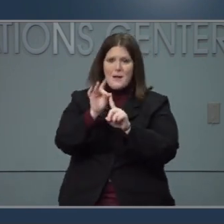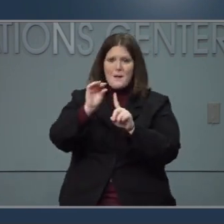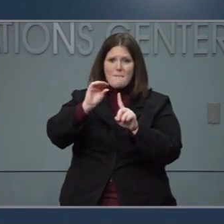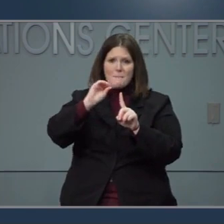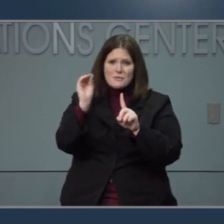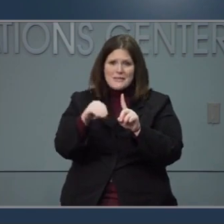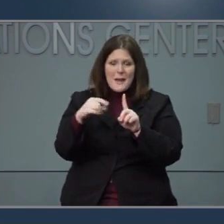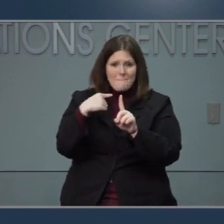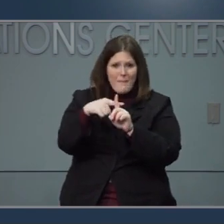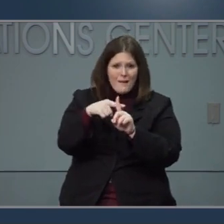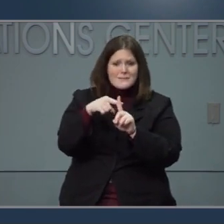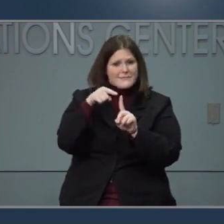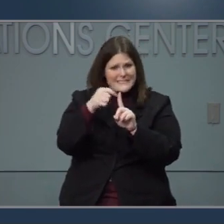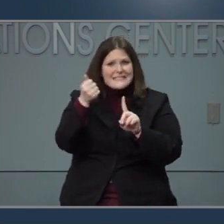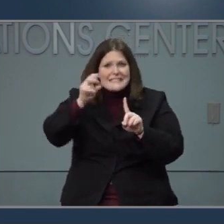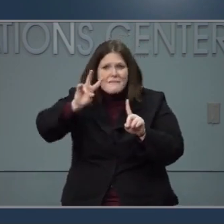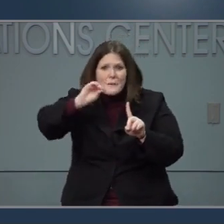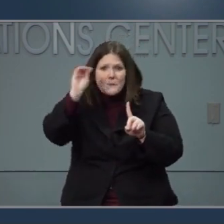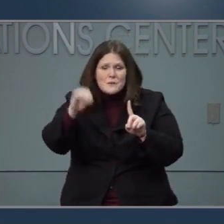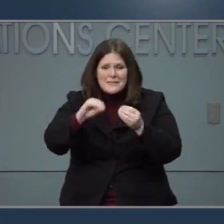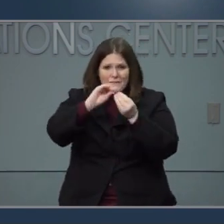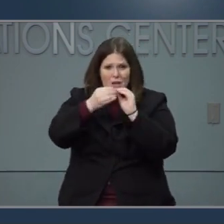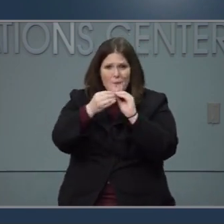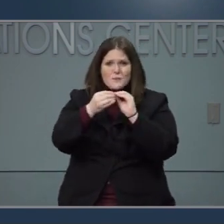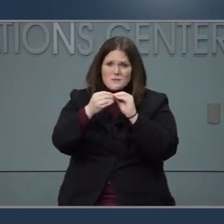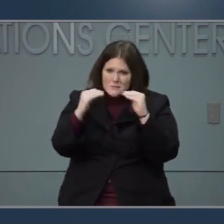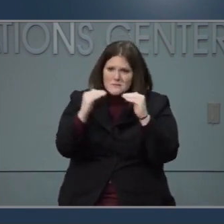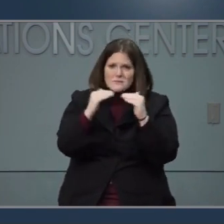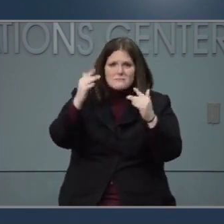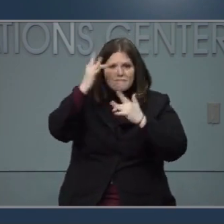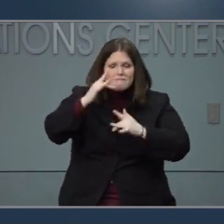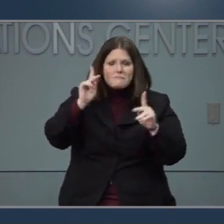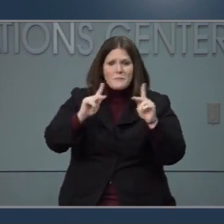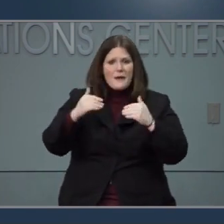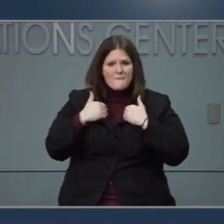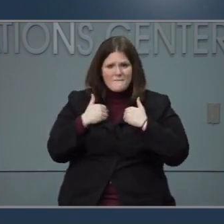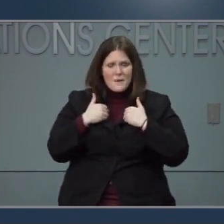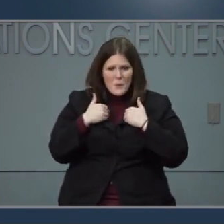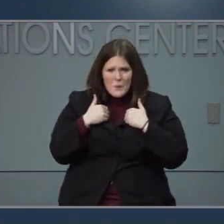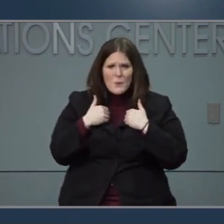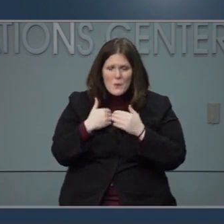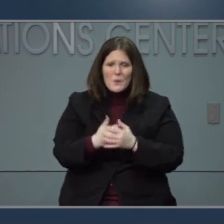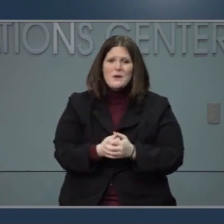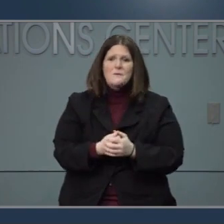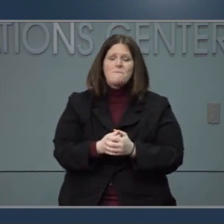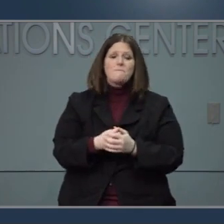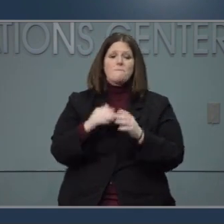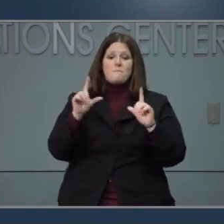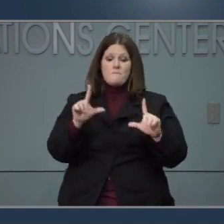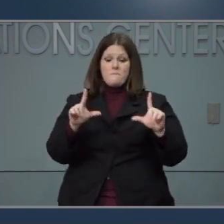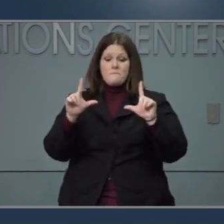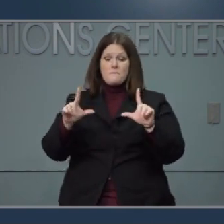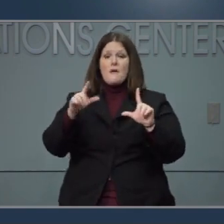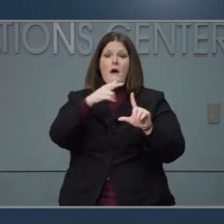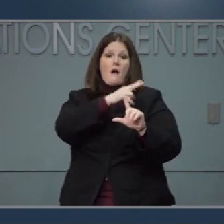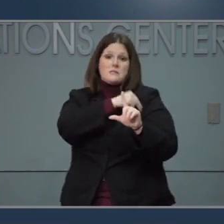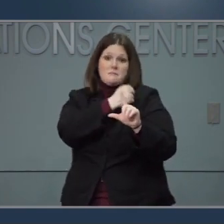AGAIN, THESE ARE OUR HIGHEST RATES SINCE STARTING THE PANDEMIC. ON OUR NEXT SLIDE, WE LOOK AT DAY OVER DAY HOSPITALIZATIONS.